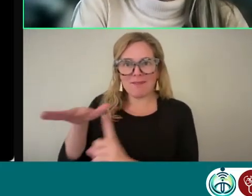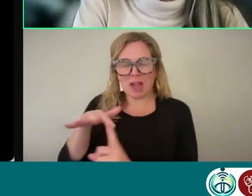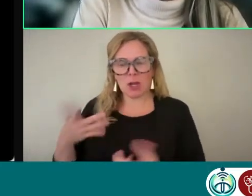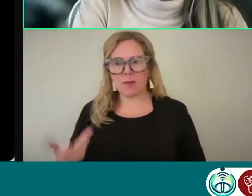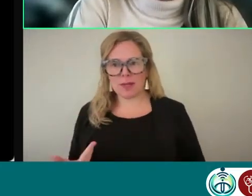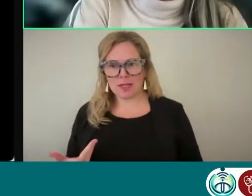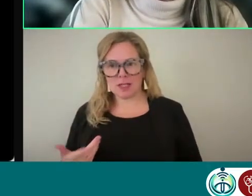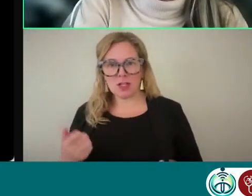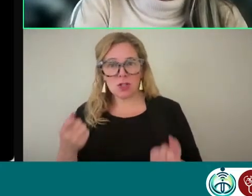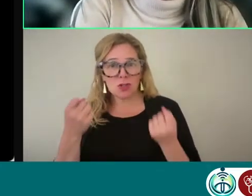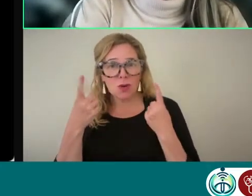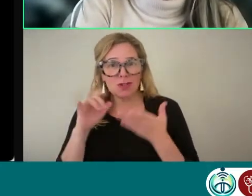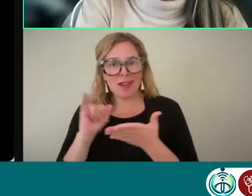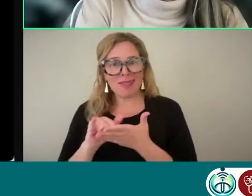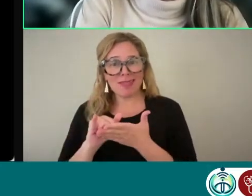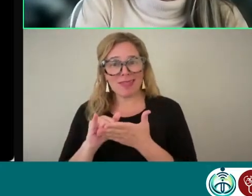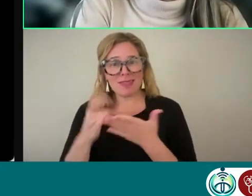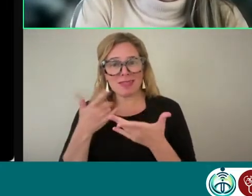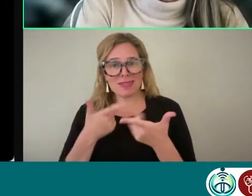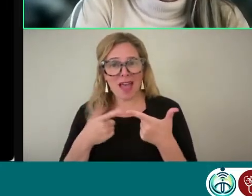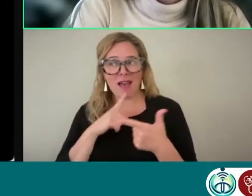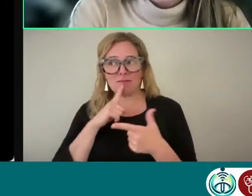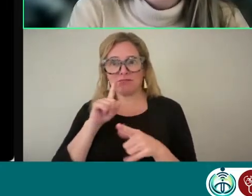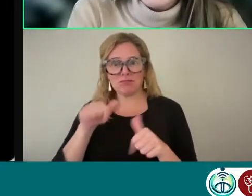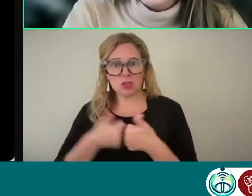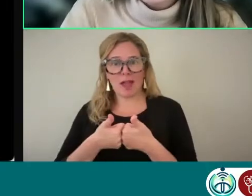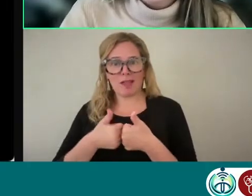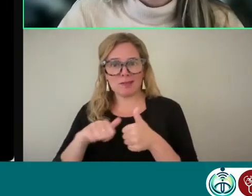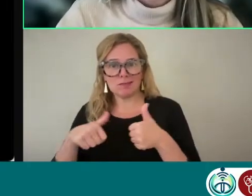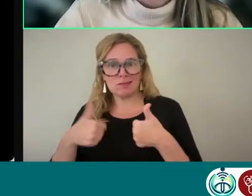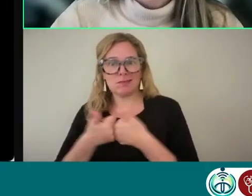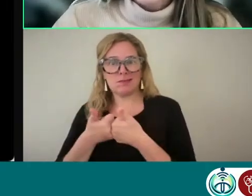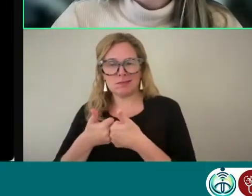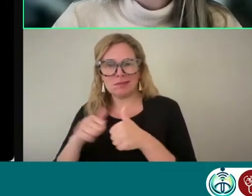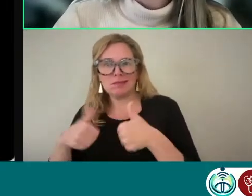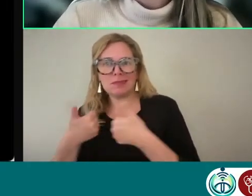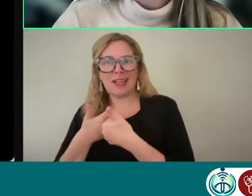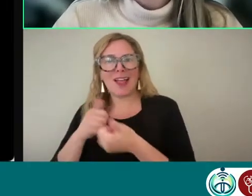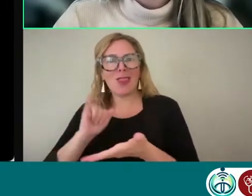present challenges in the physical world, they appear just the same in telehealth formats,